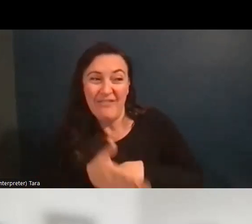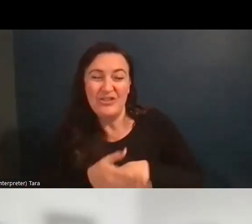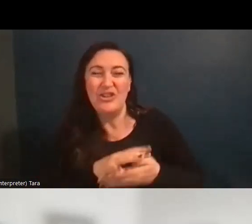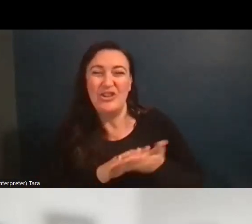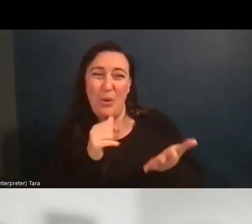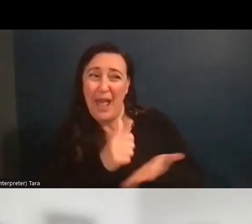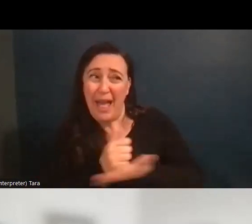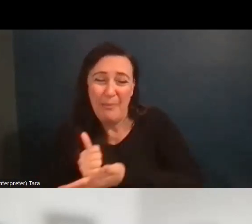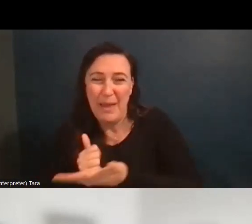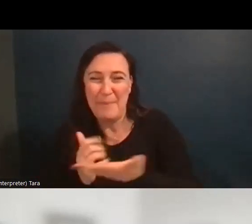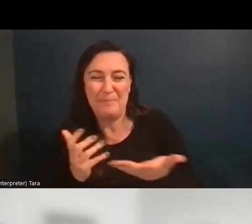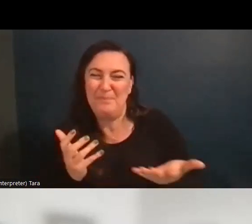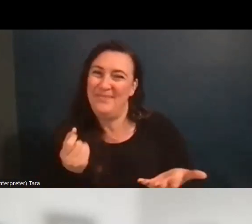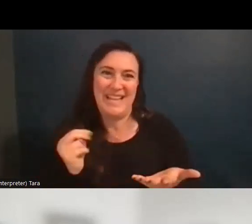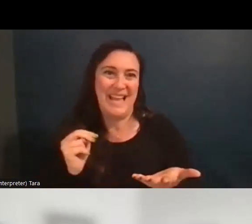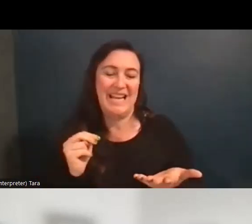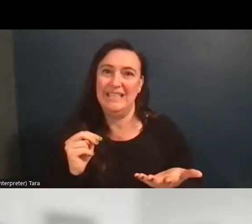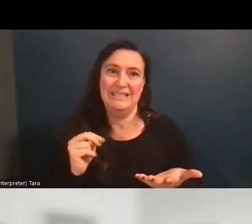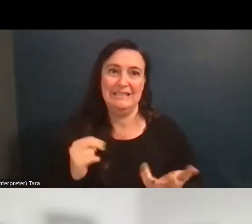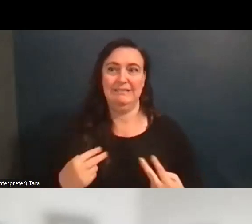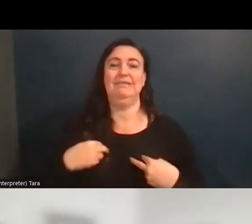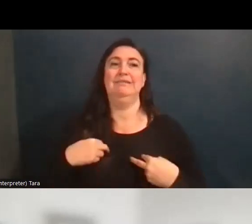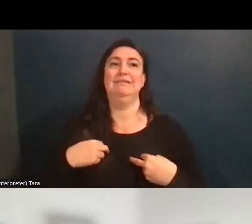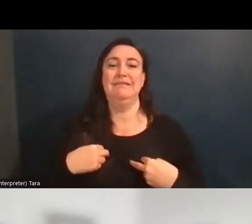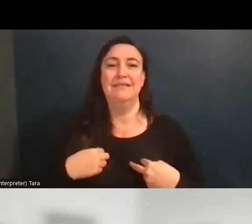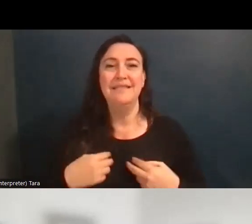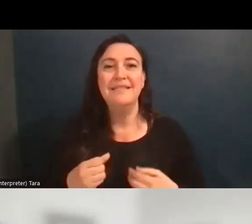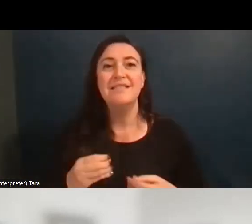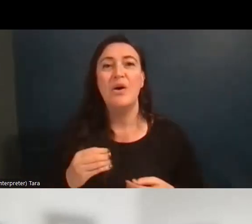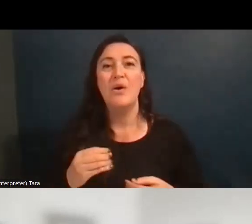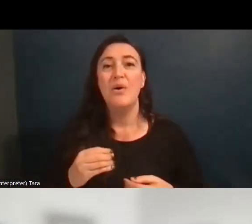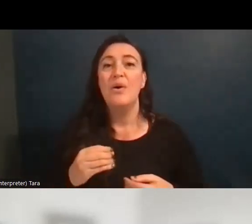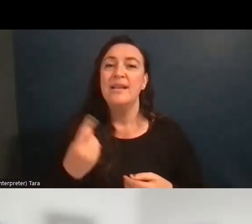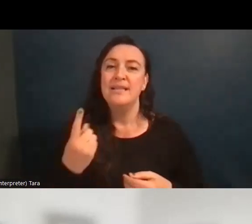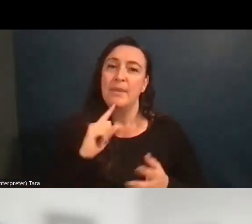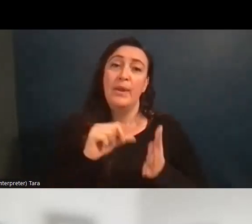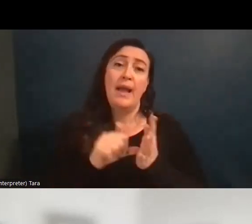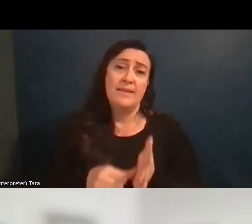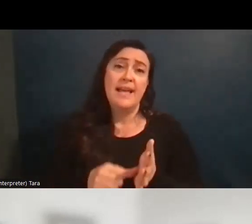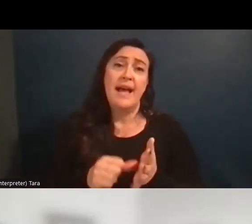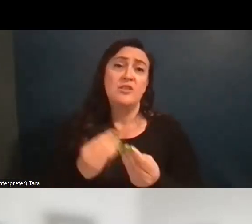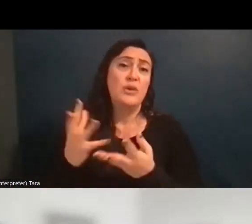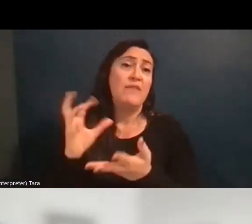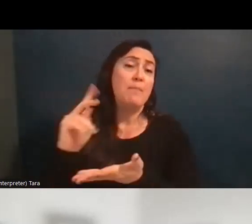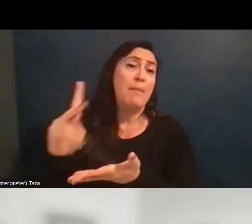And so that's something that we've really kind of emphasized of like, you know, giving back to that community in multiple